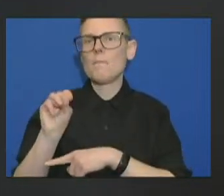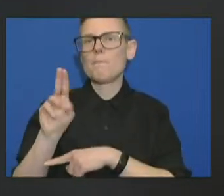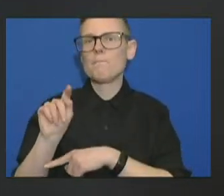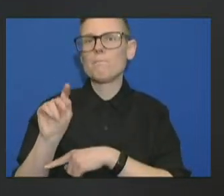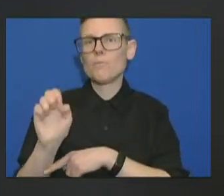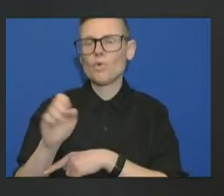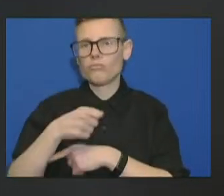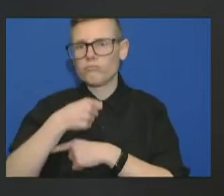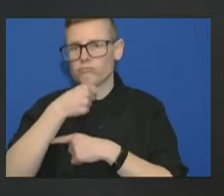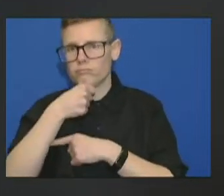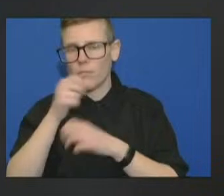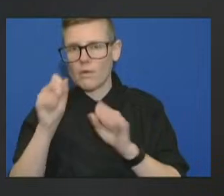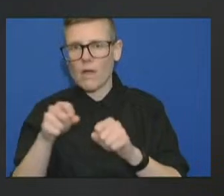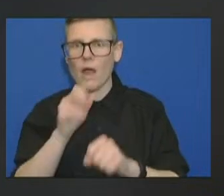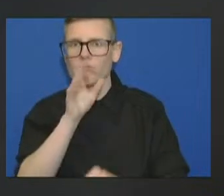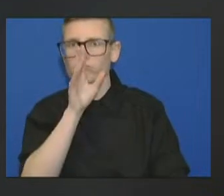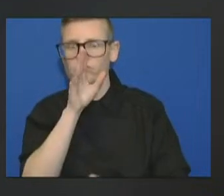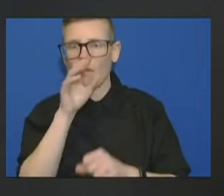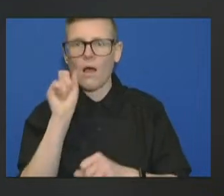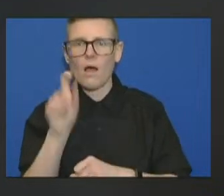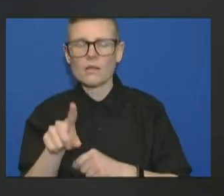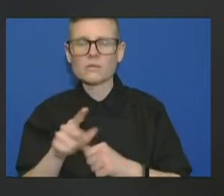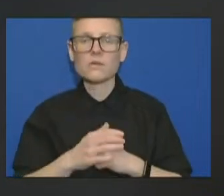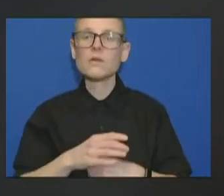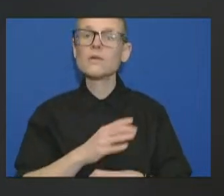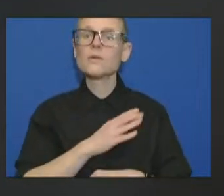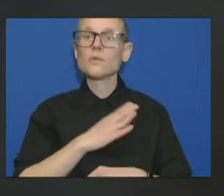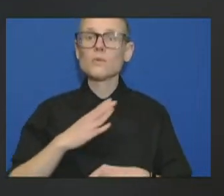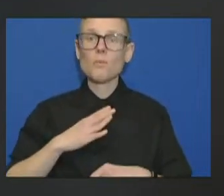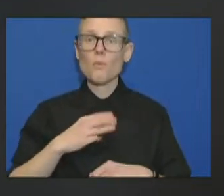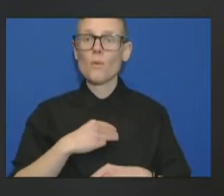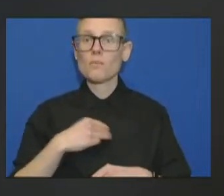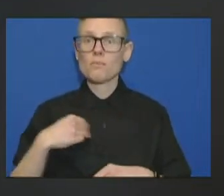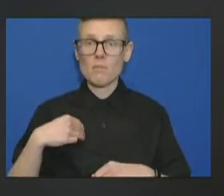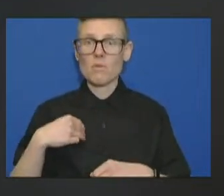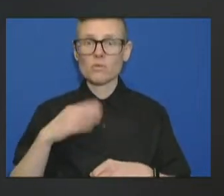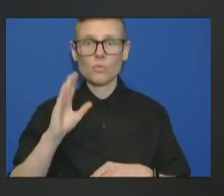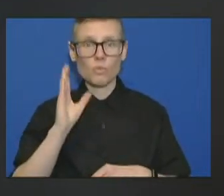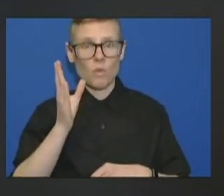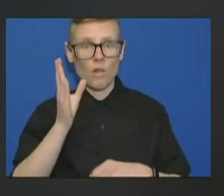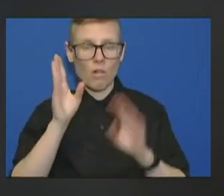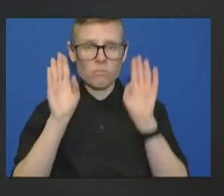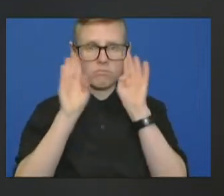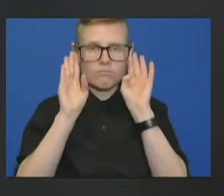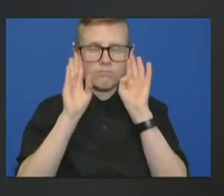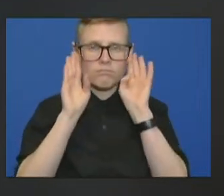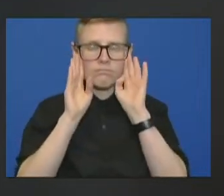way our staff can unmute you to